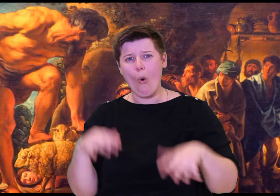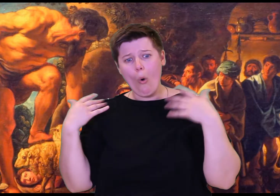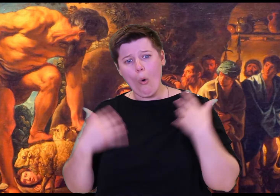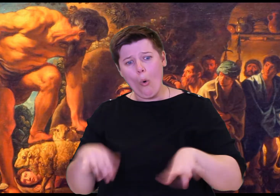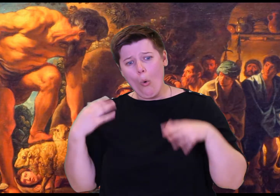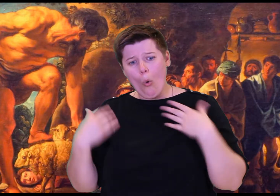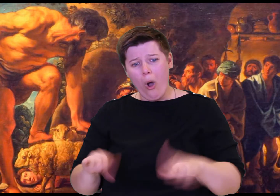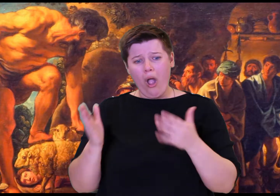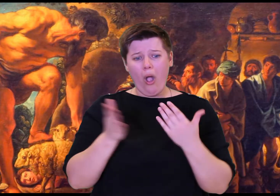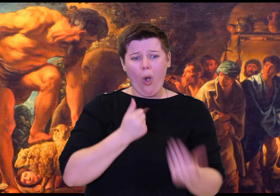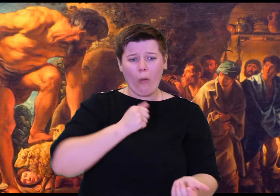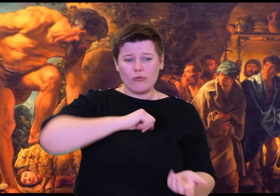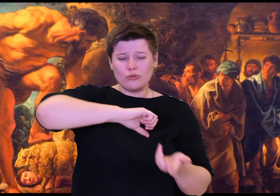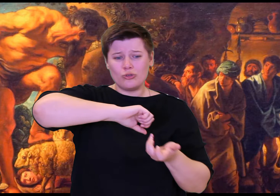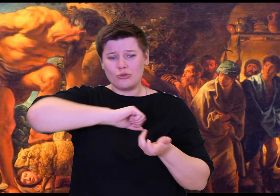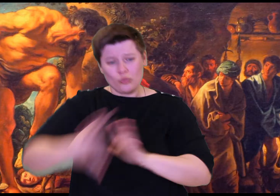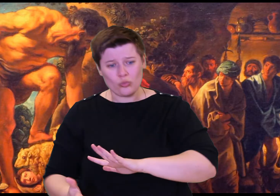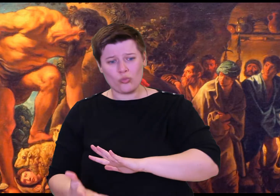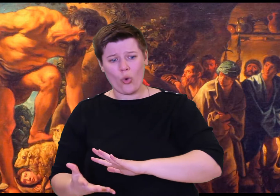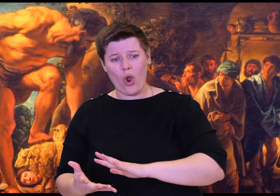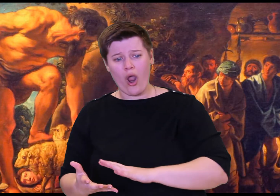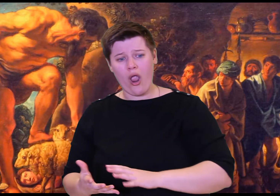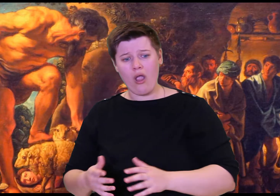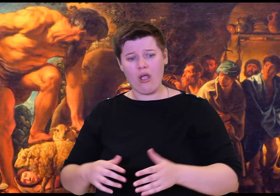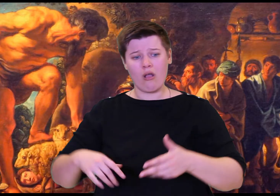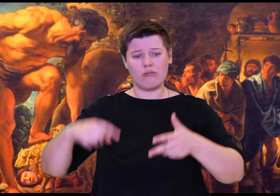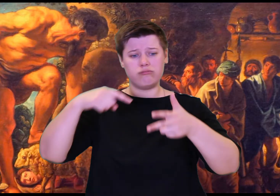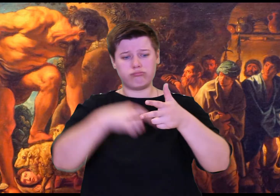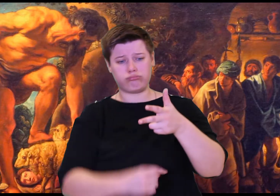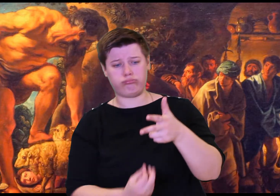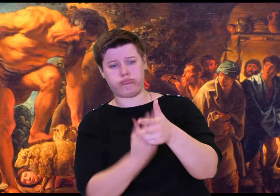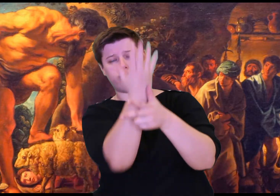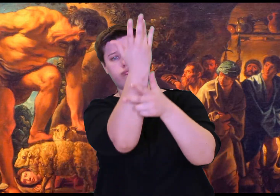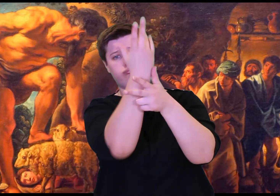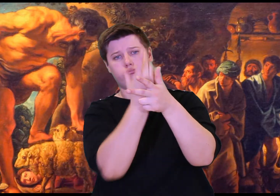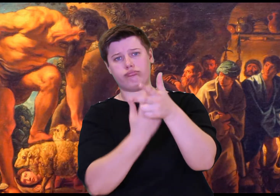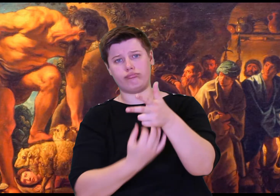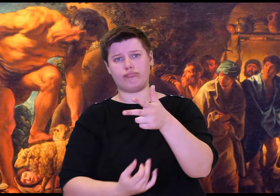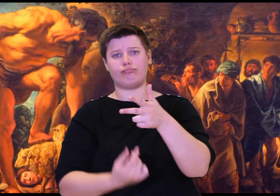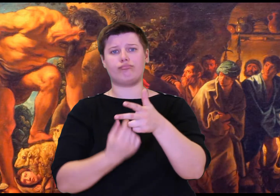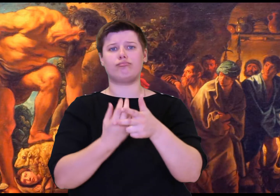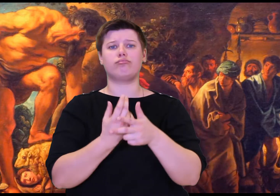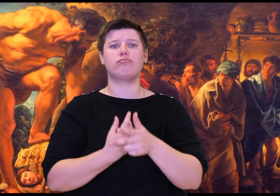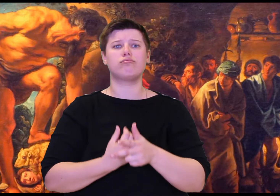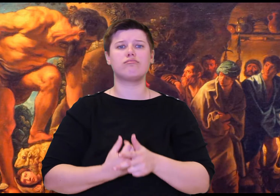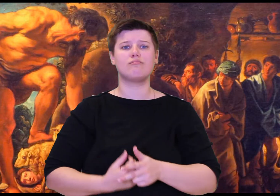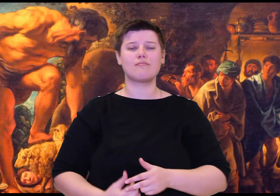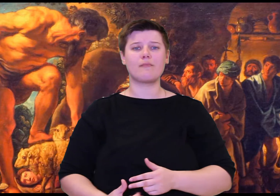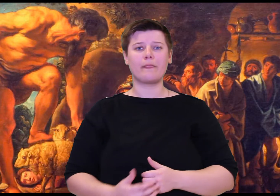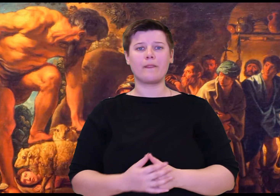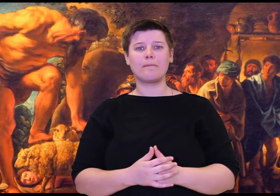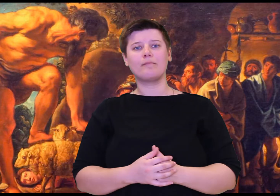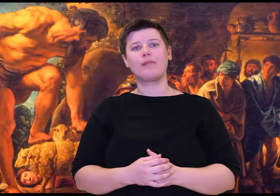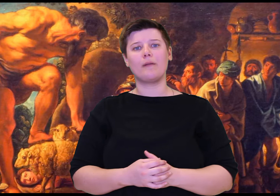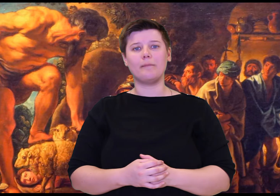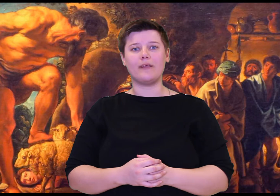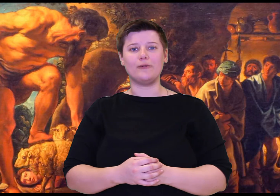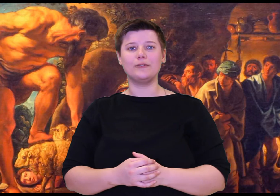to save your lives!' and gestured with my head to make them hurry.